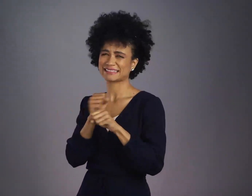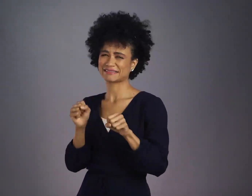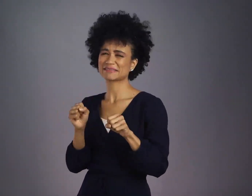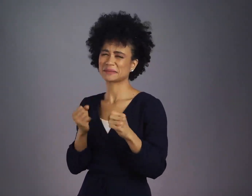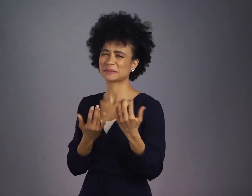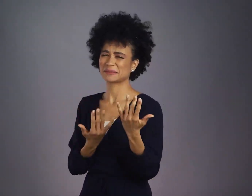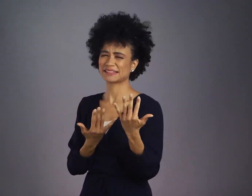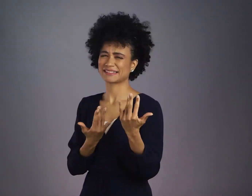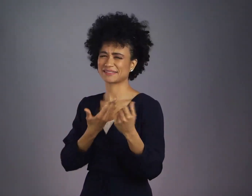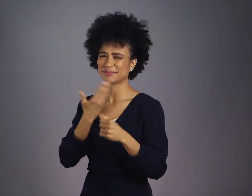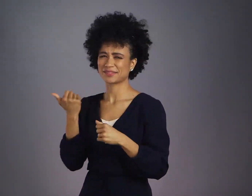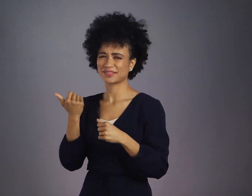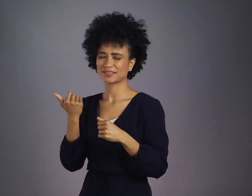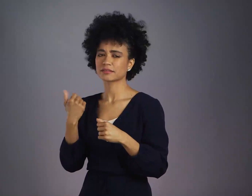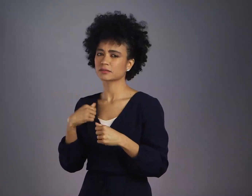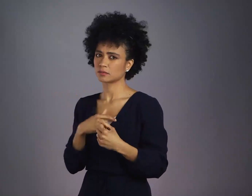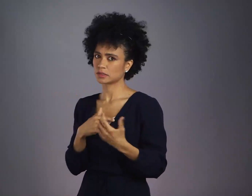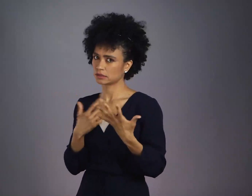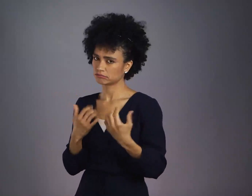We make this recommendation with some confidence.